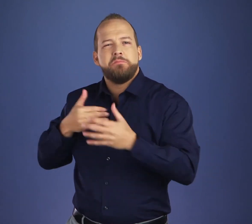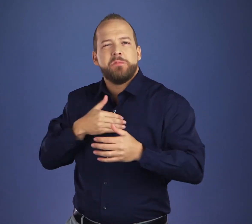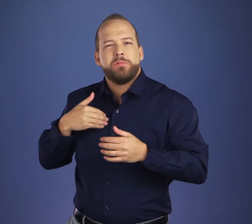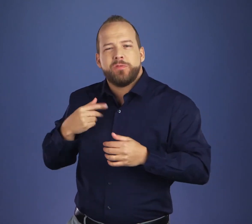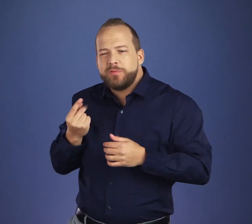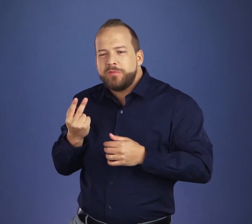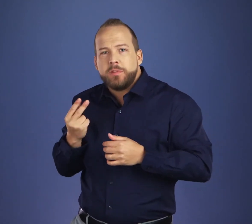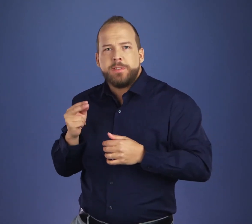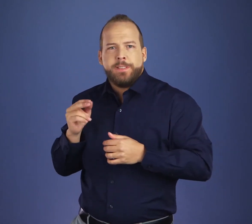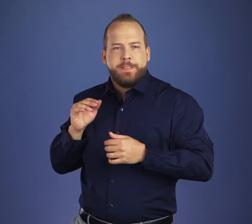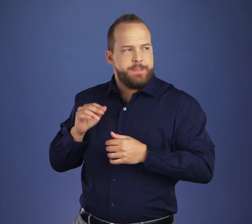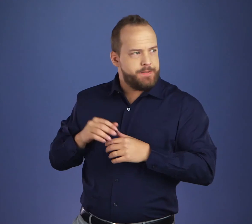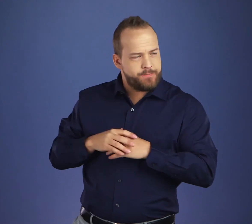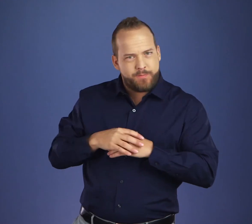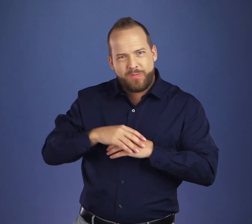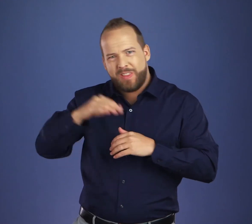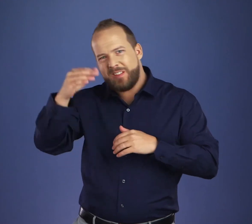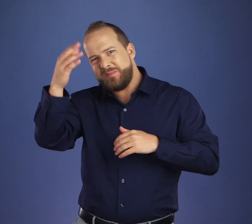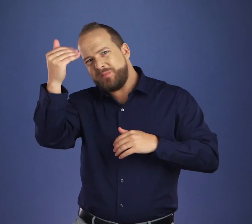The elders led Ed aside.